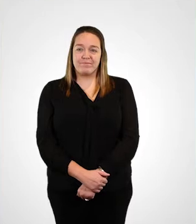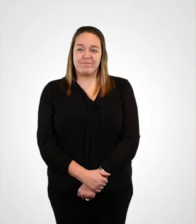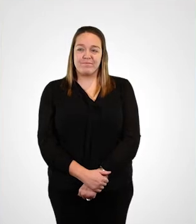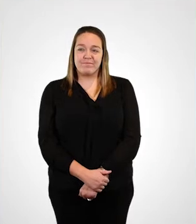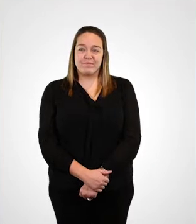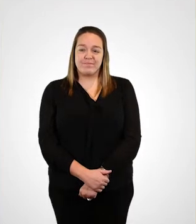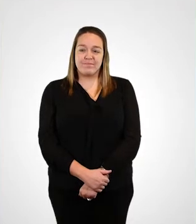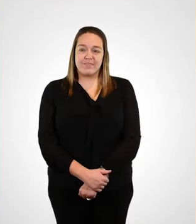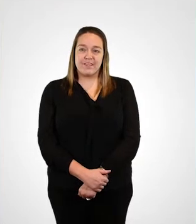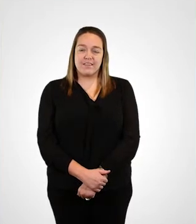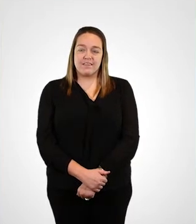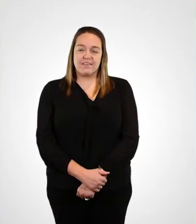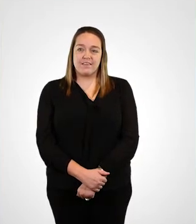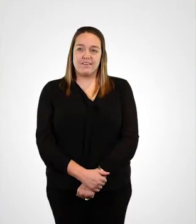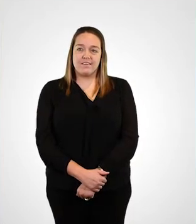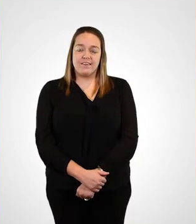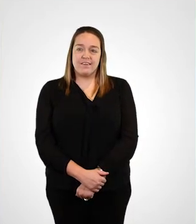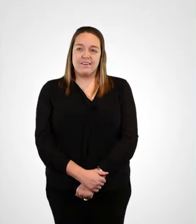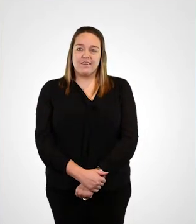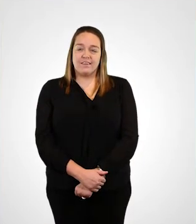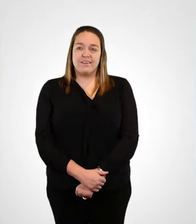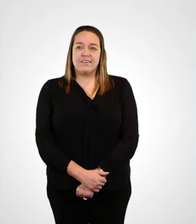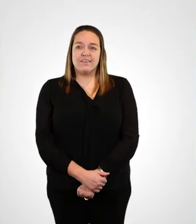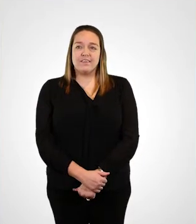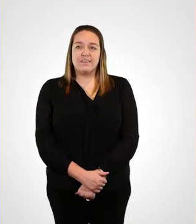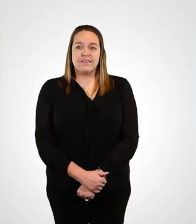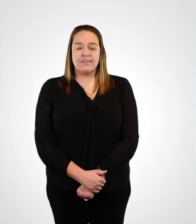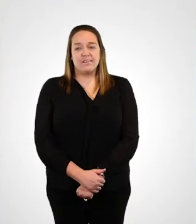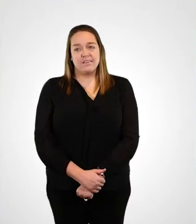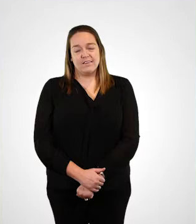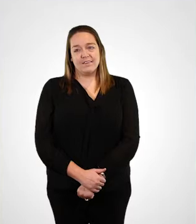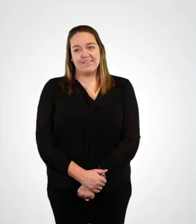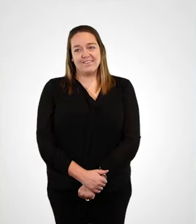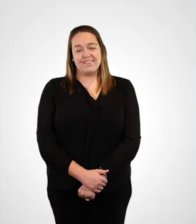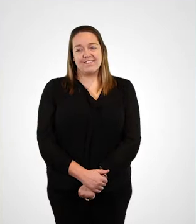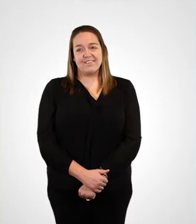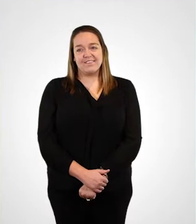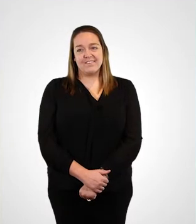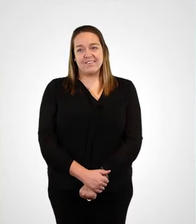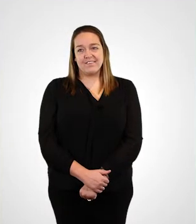And I'm wearing my short pants, they're jeans and they're called capris. They have a hole.